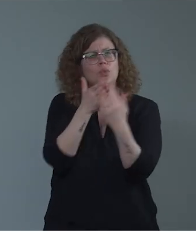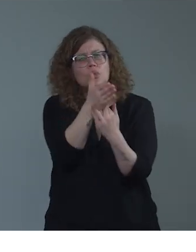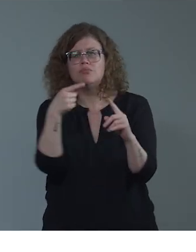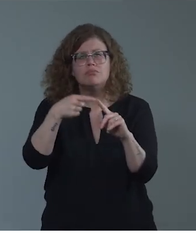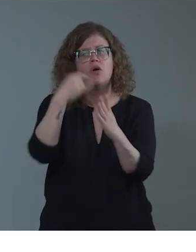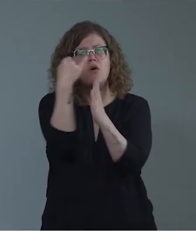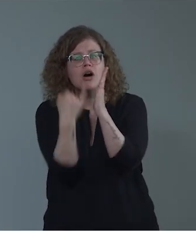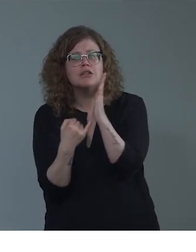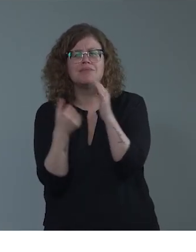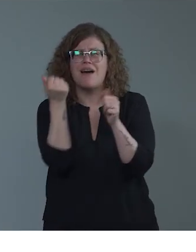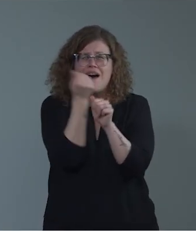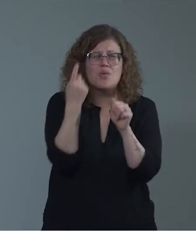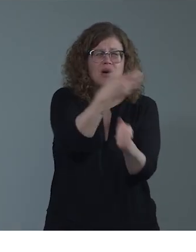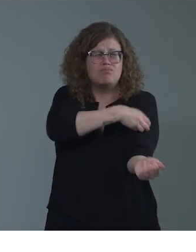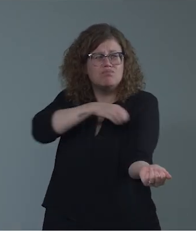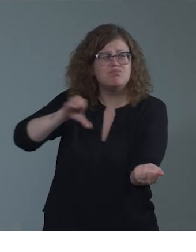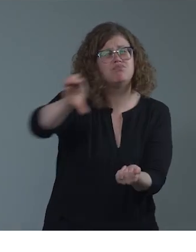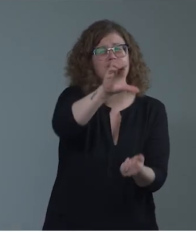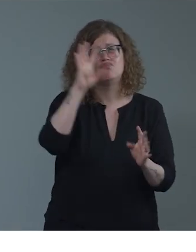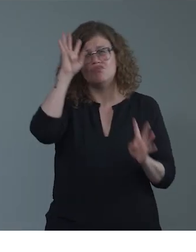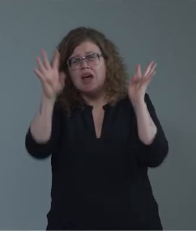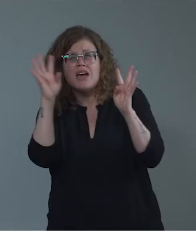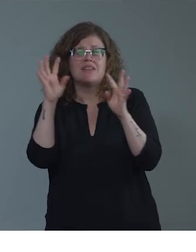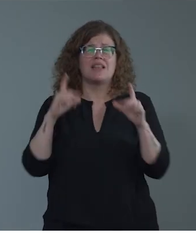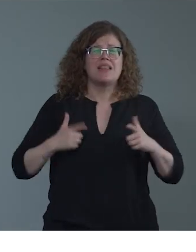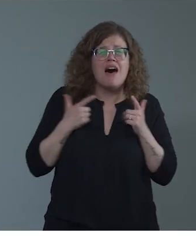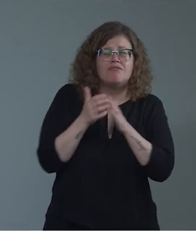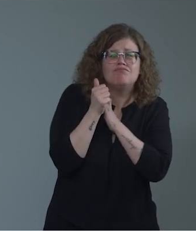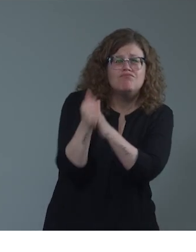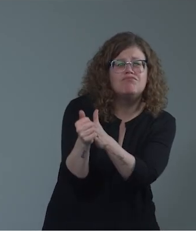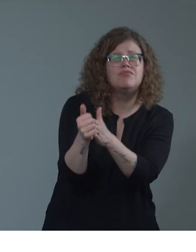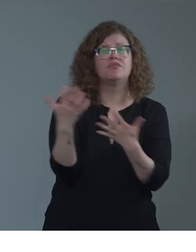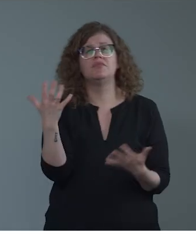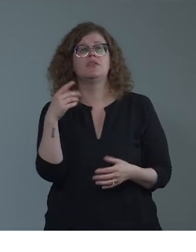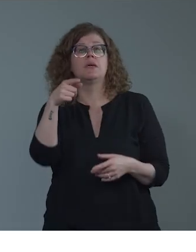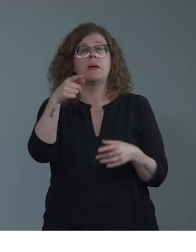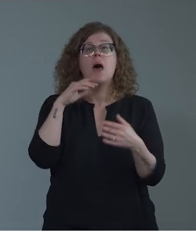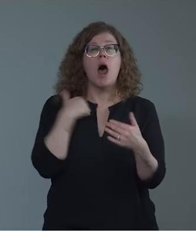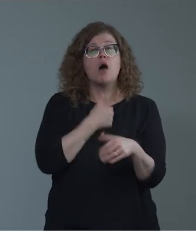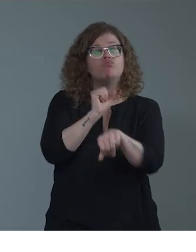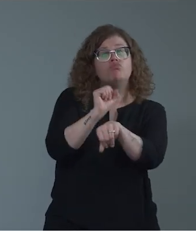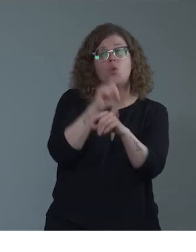Our mission is that the arts have the power to create vibrant communities and bring together diverse voices and perspectives.